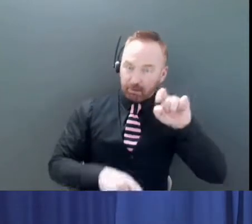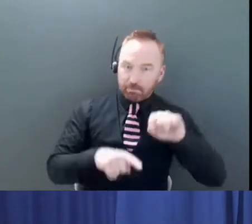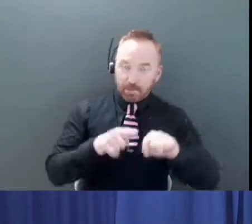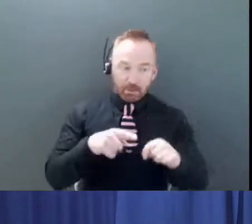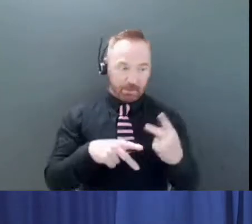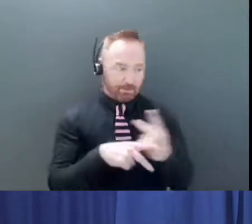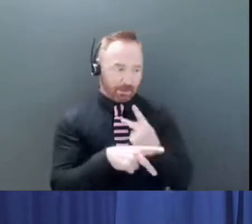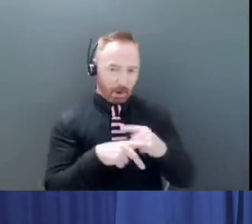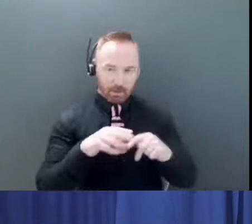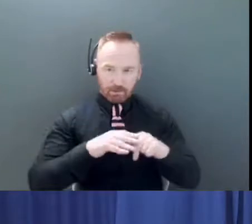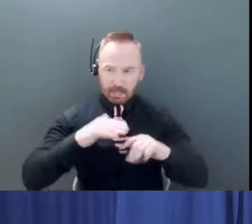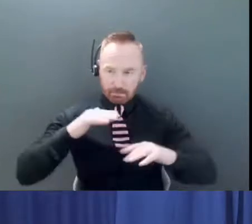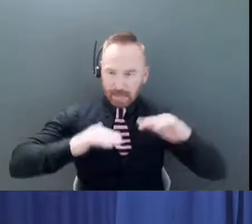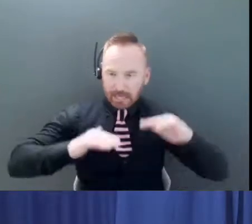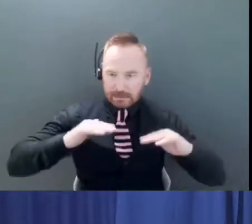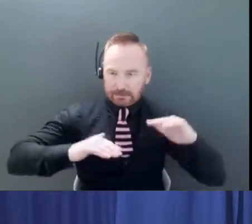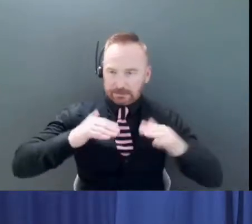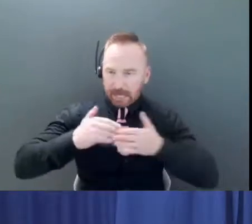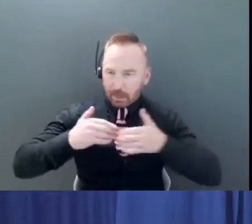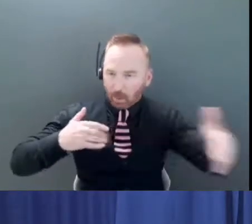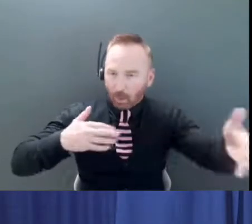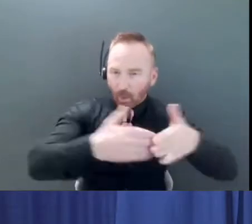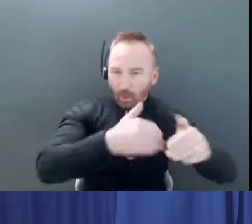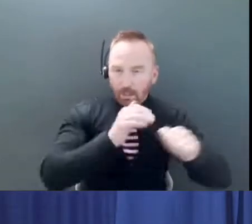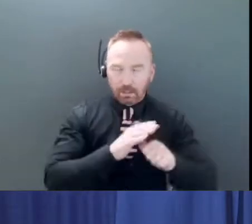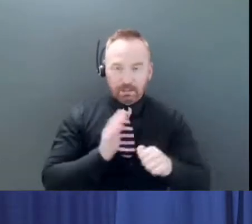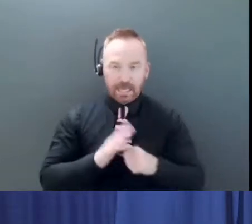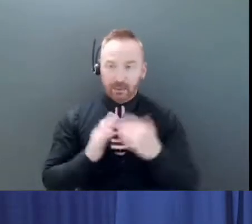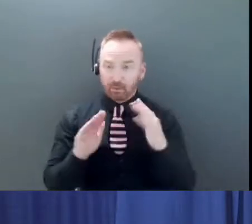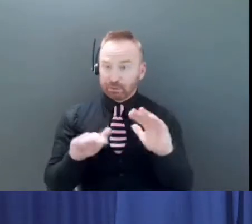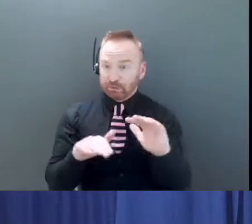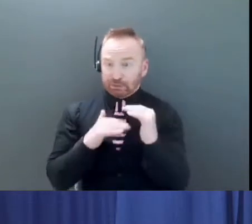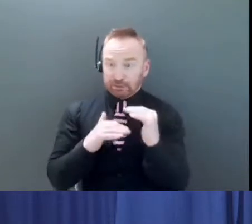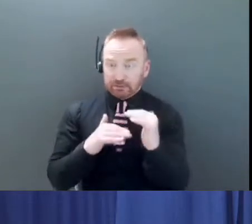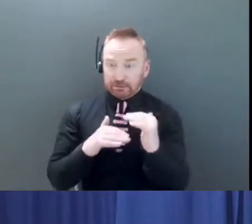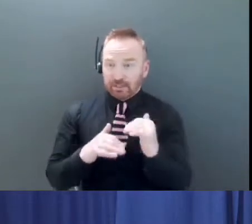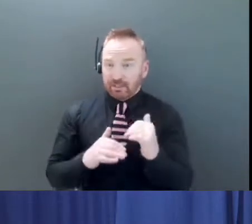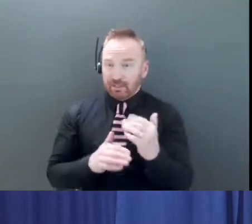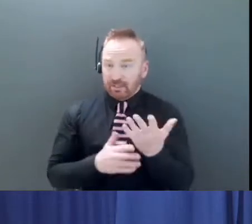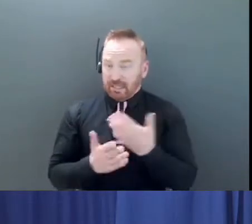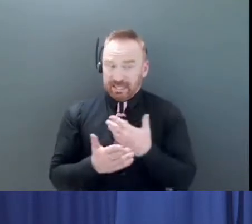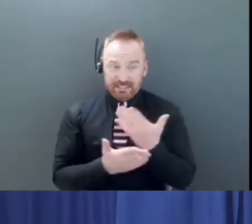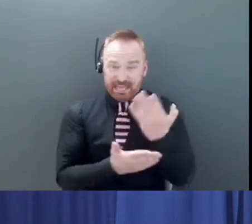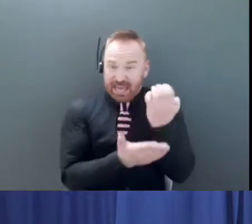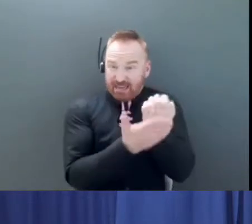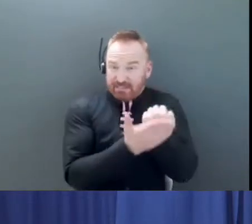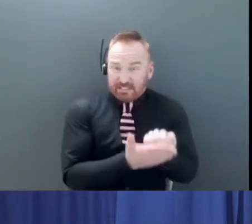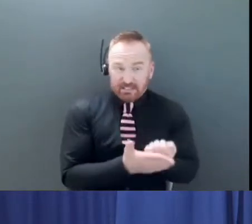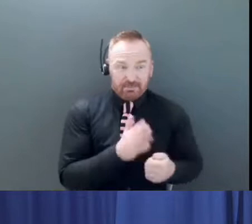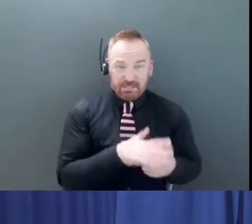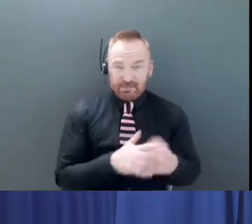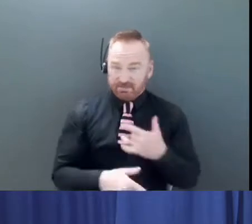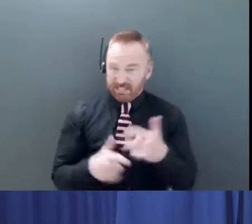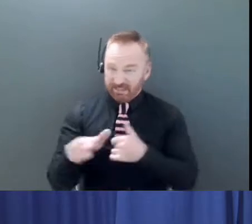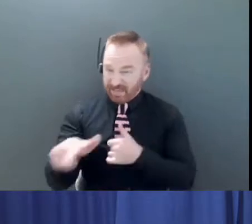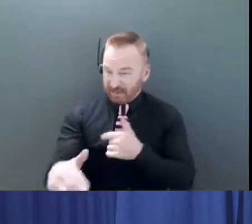the evidence and refocusing our efforts on measures that are